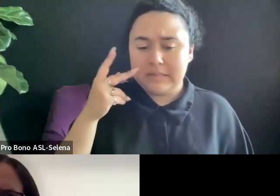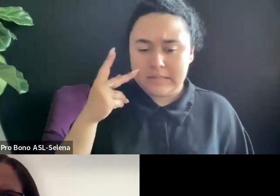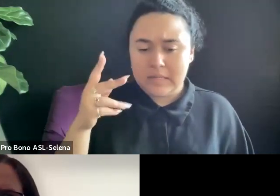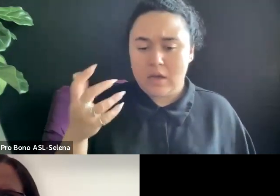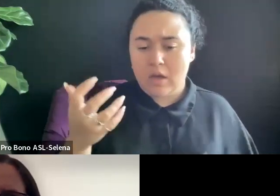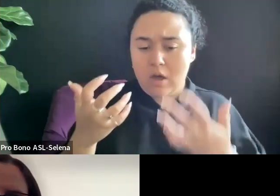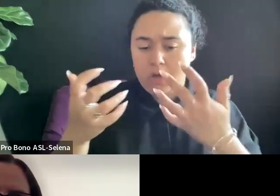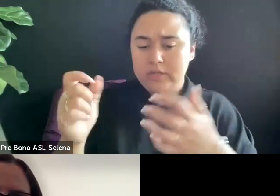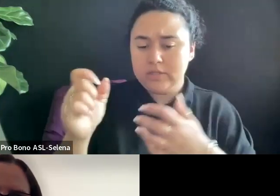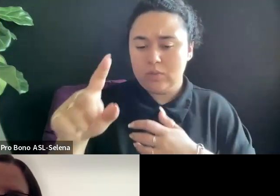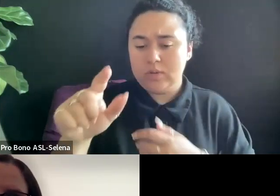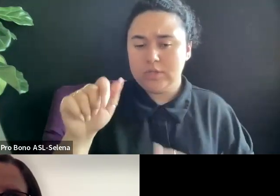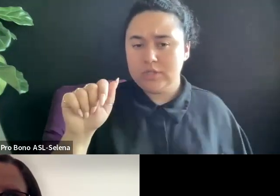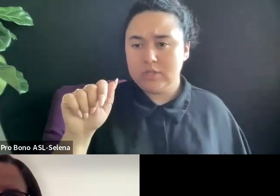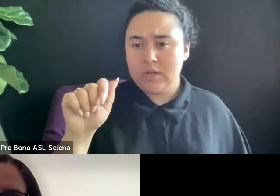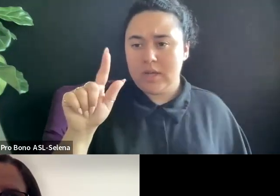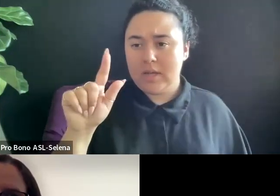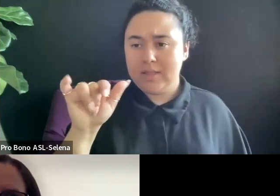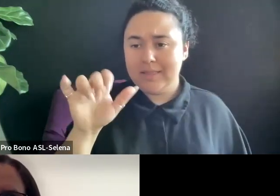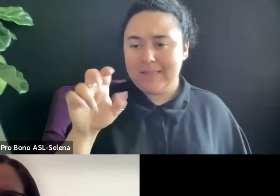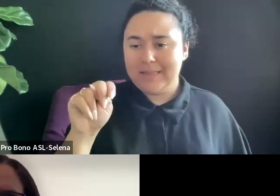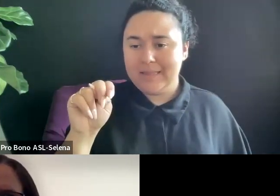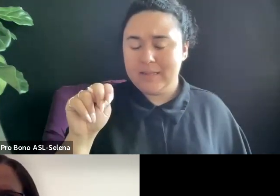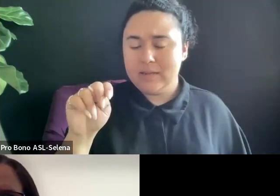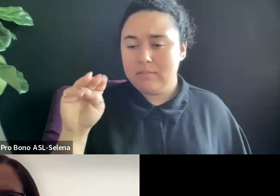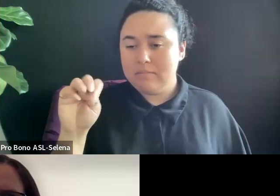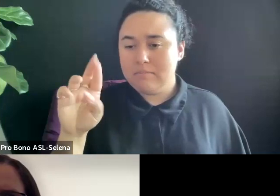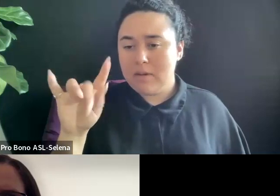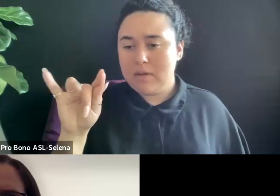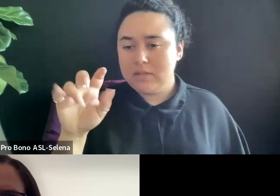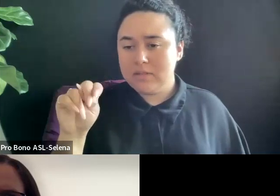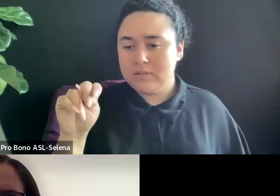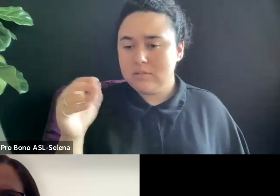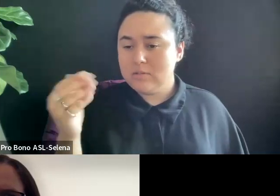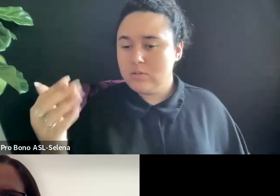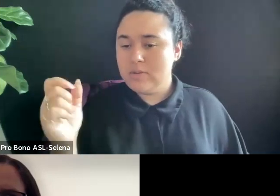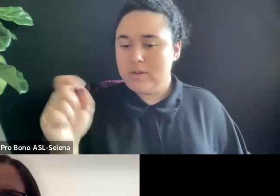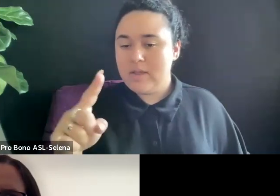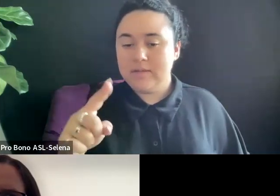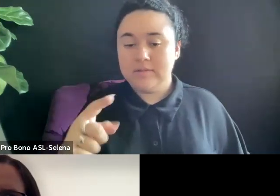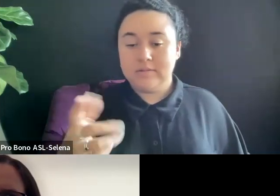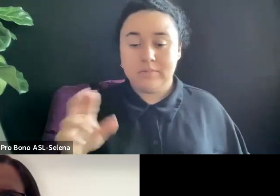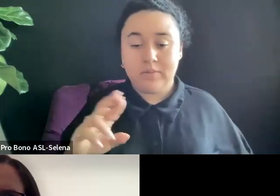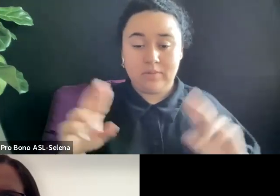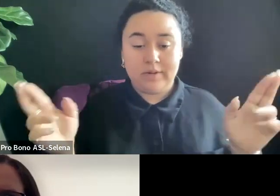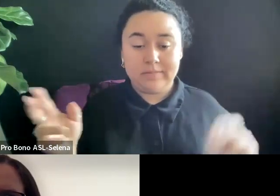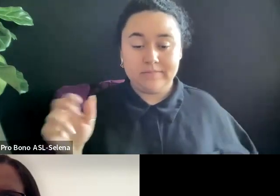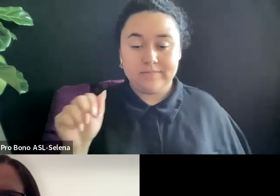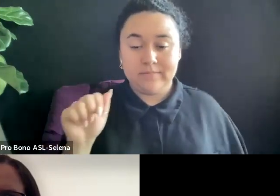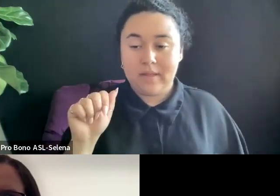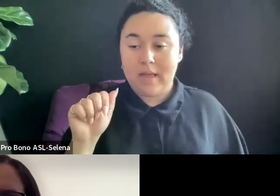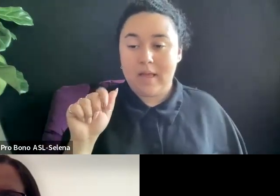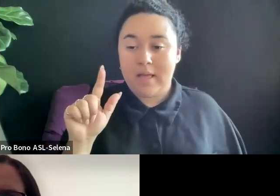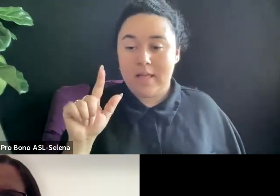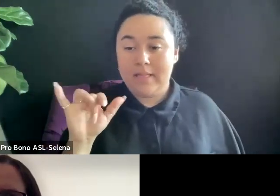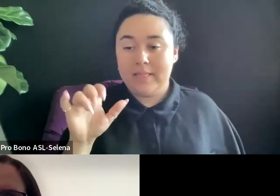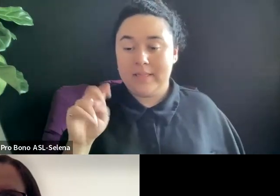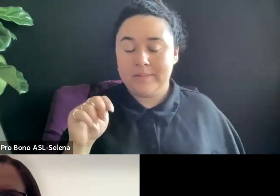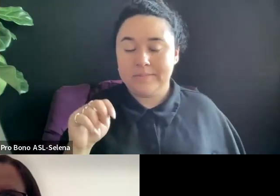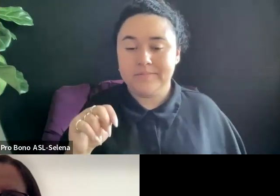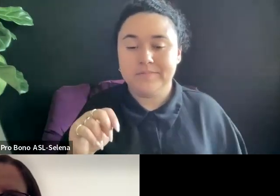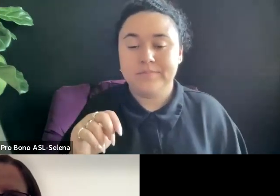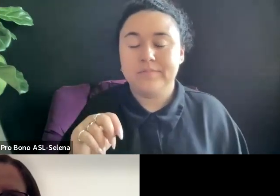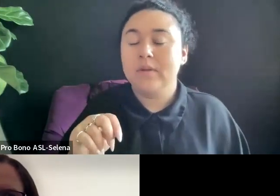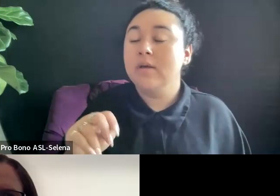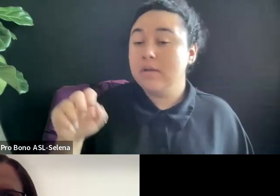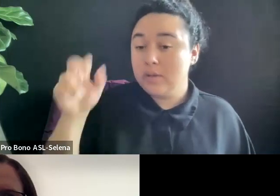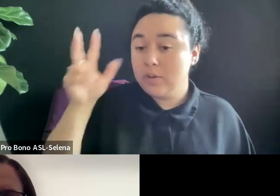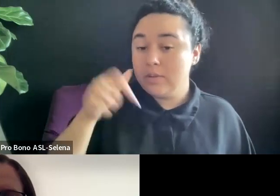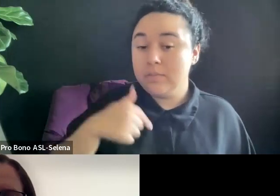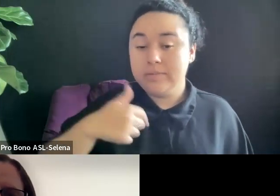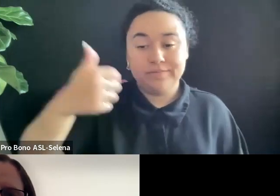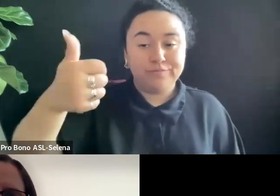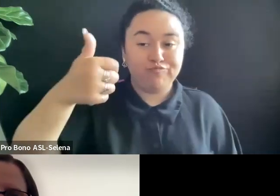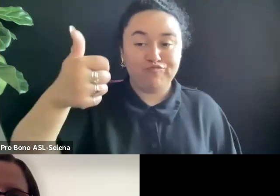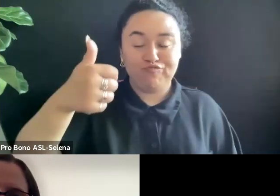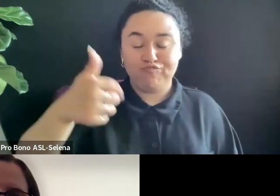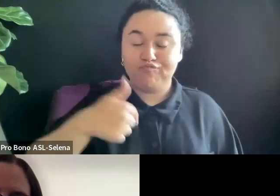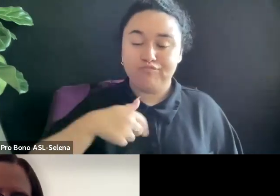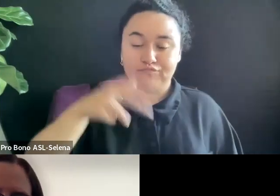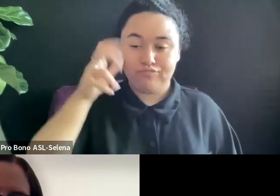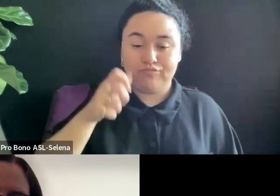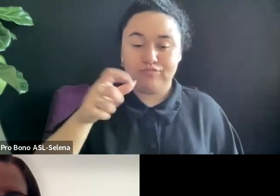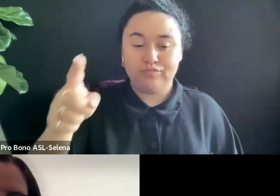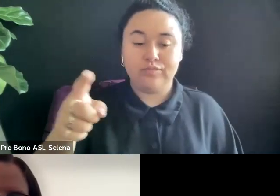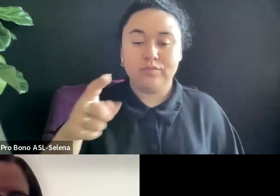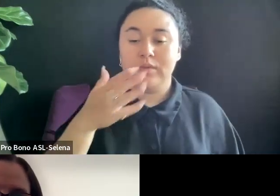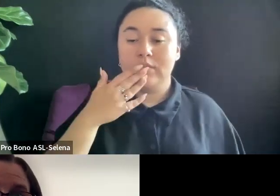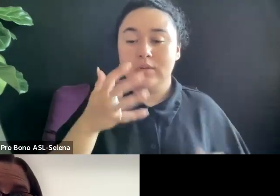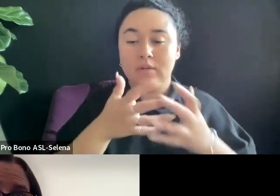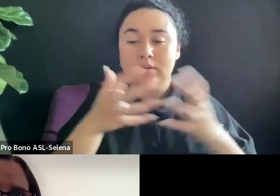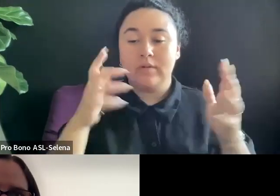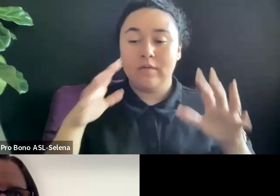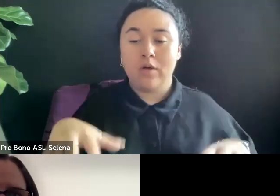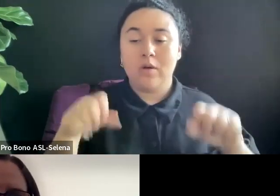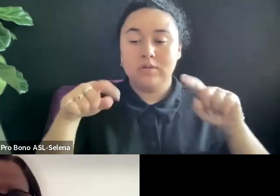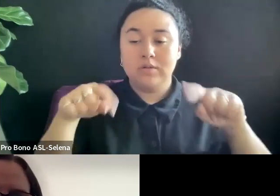ASK YOUR QUESTION.